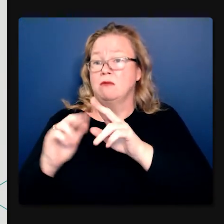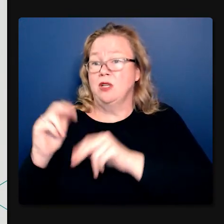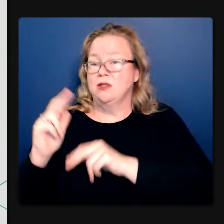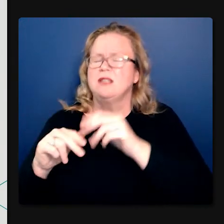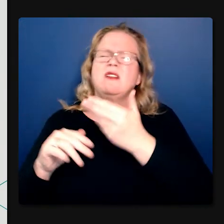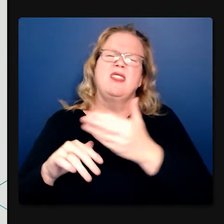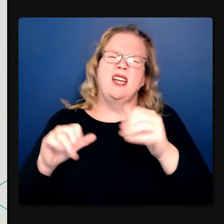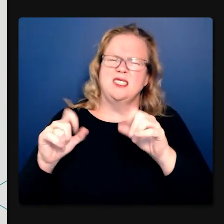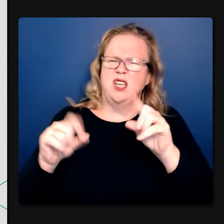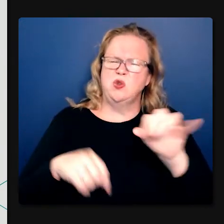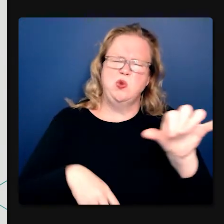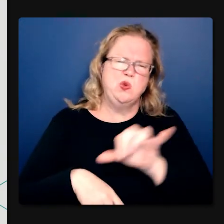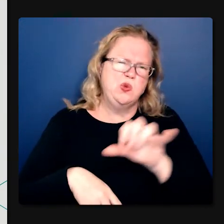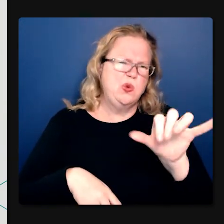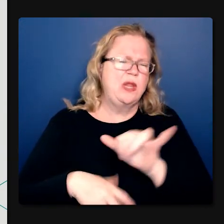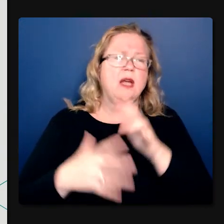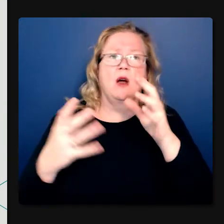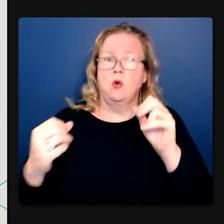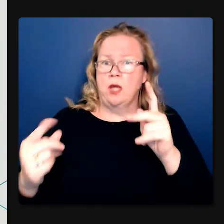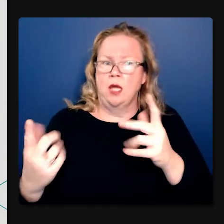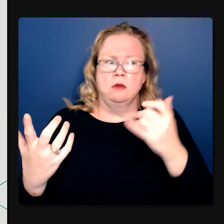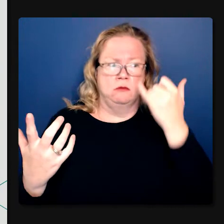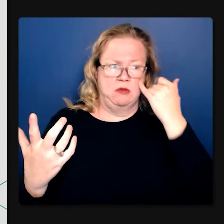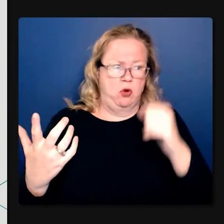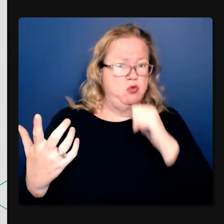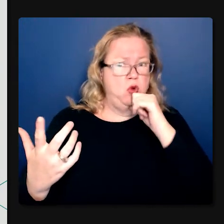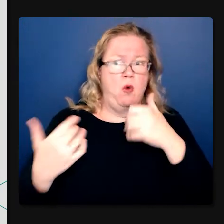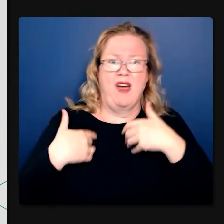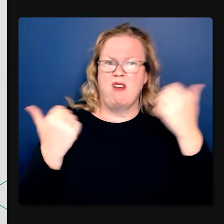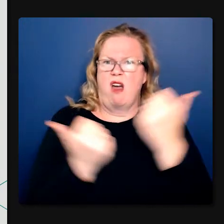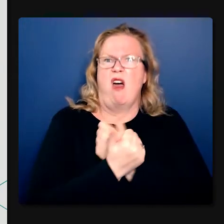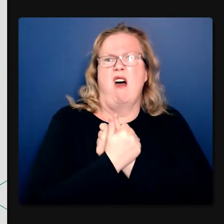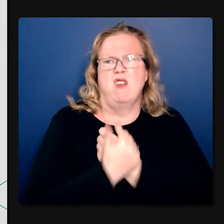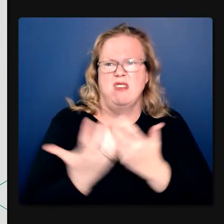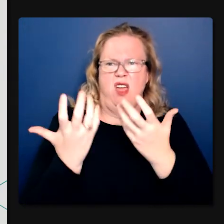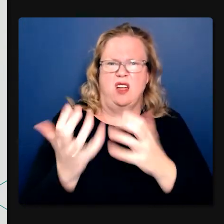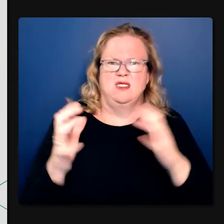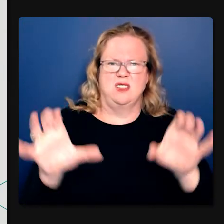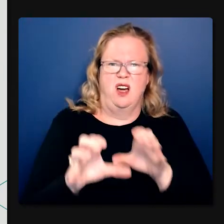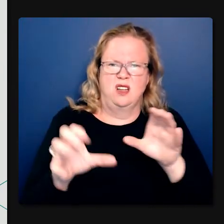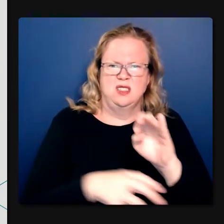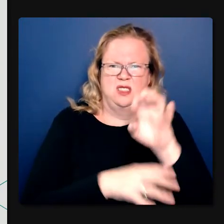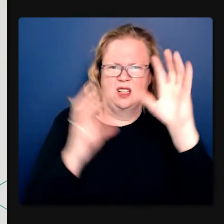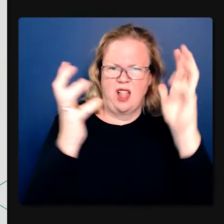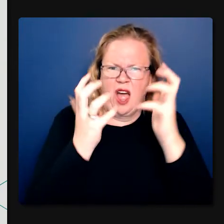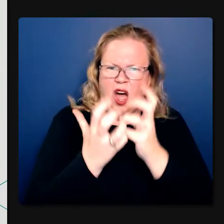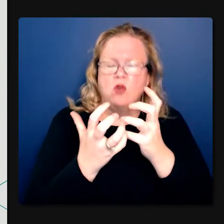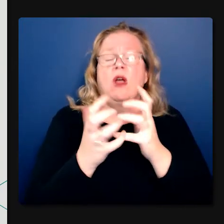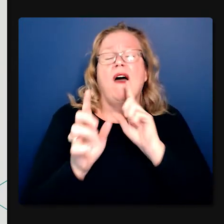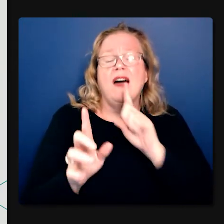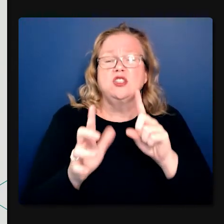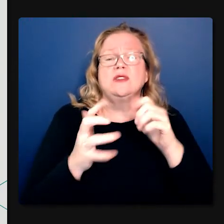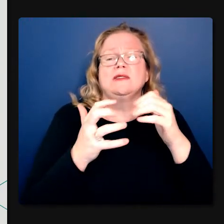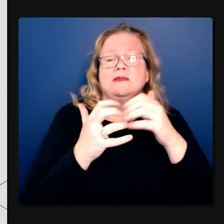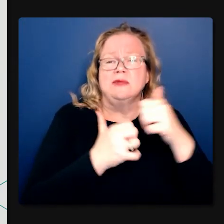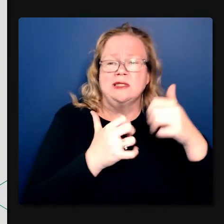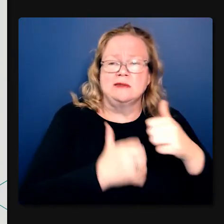There are things that we can do as well, what if we don't have everything being done in the cloud? And we actually just split off components,